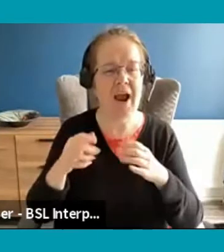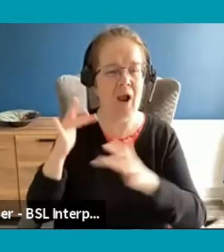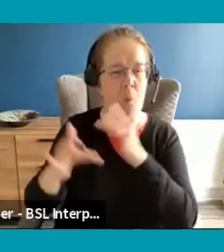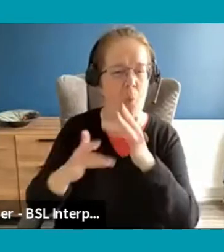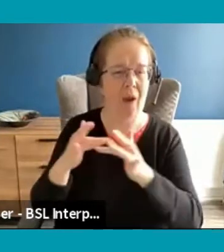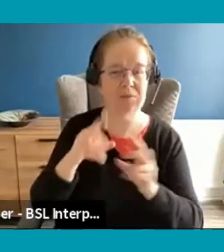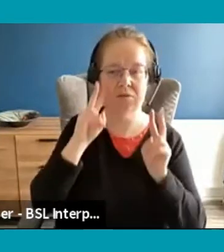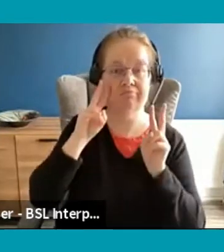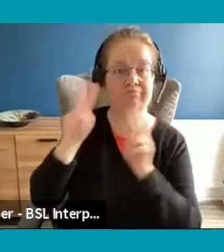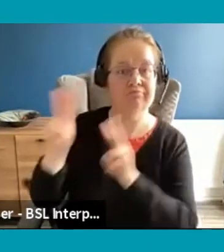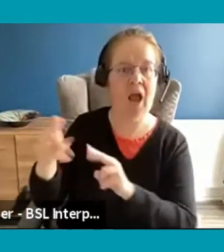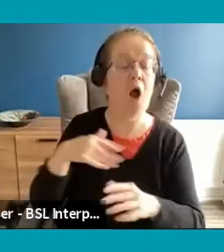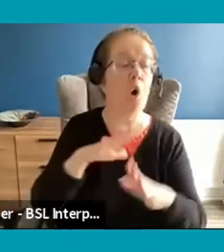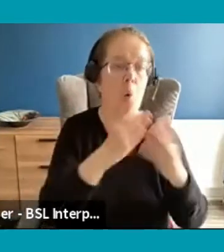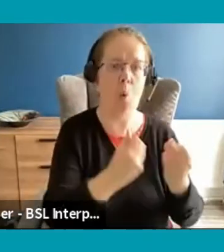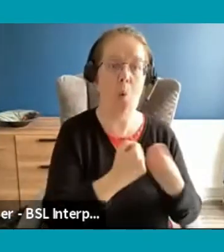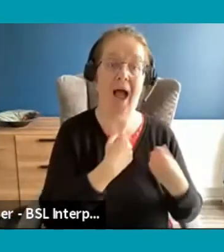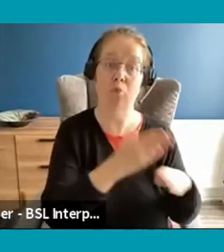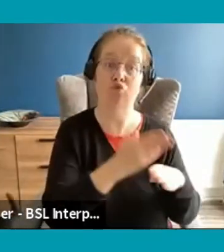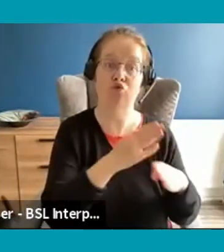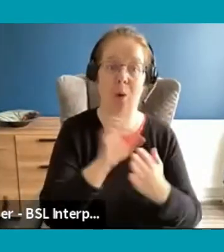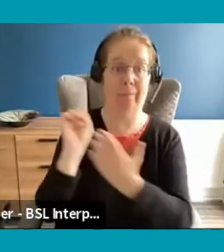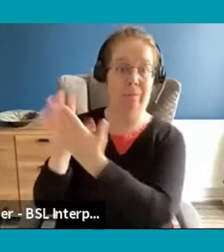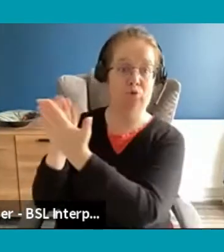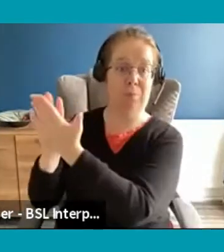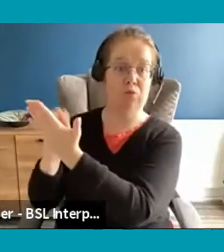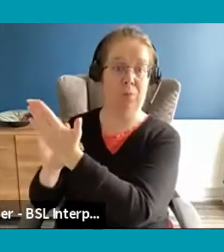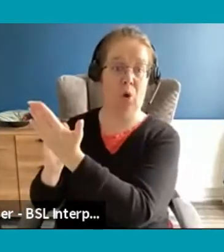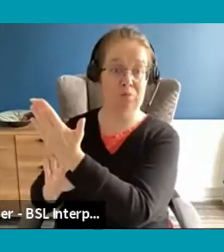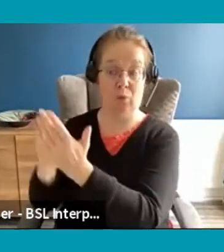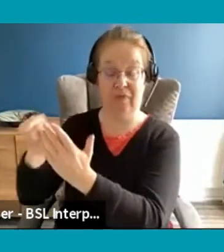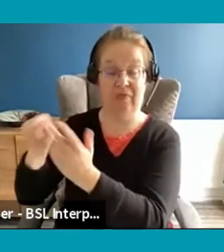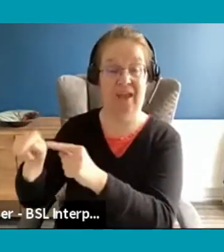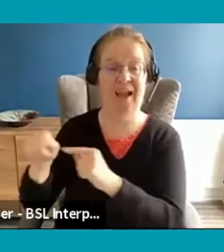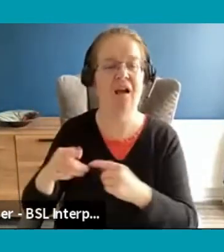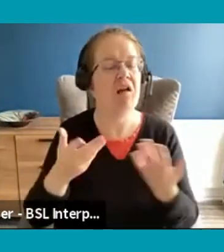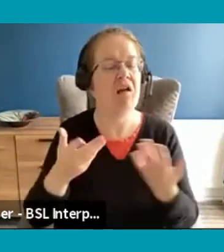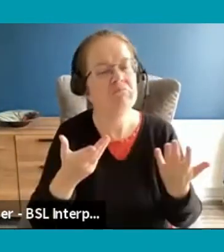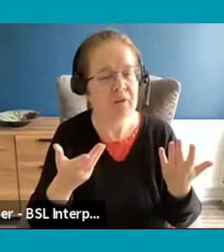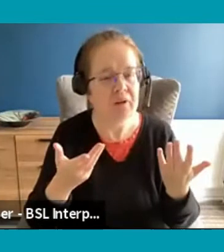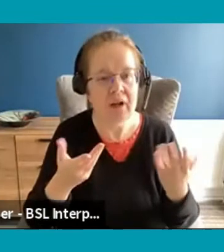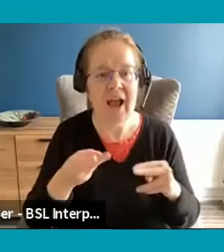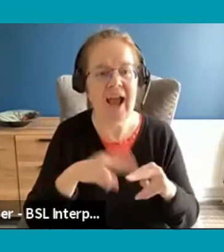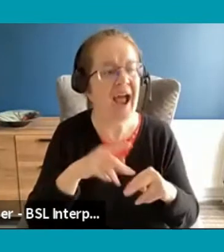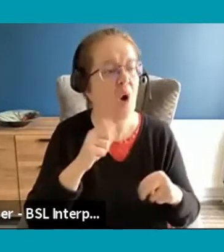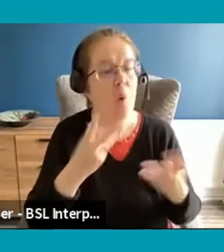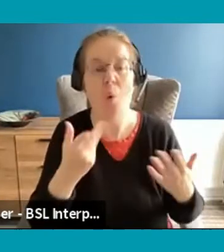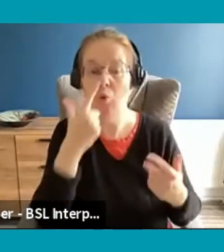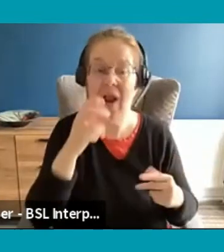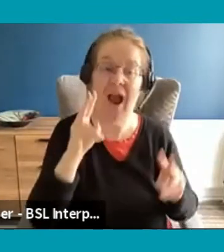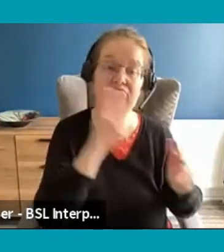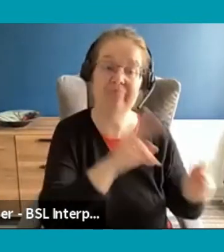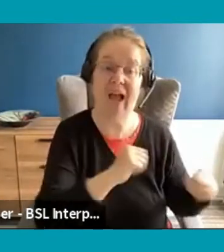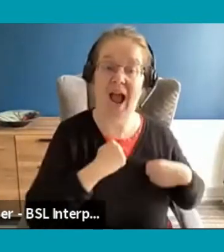we do post all of our opportunities on there and alternatively have a look on our website as well. 'cause again our opportunities